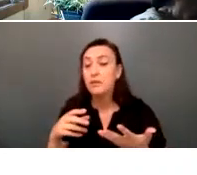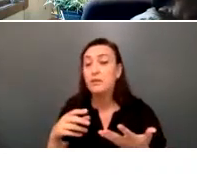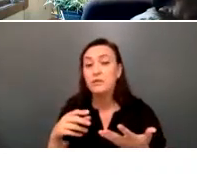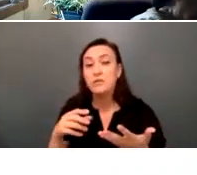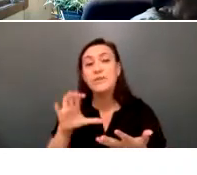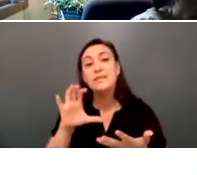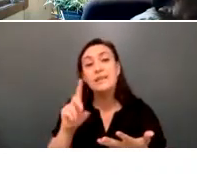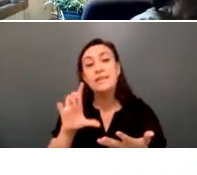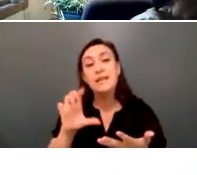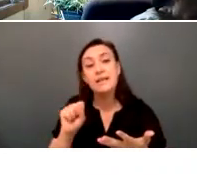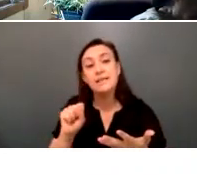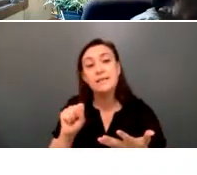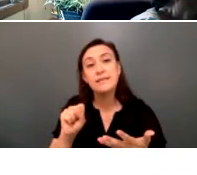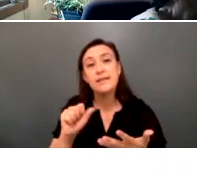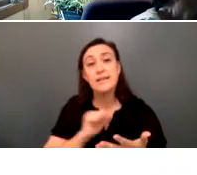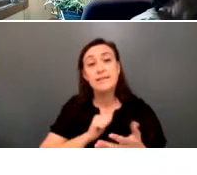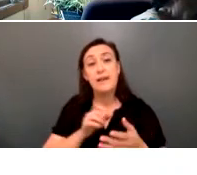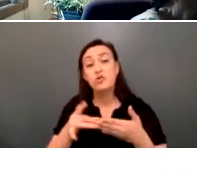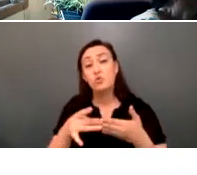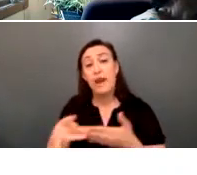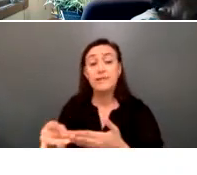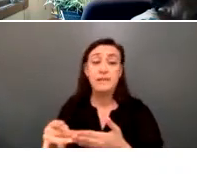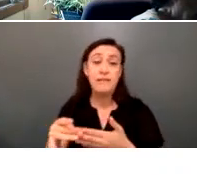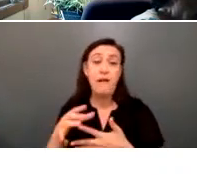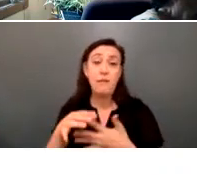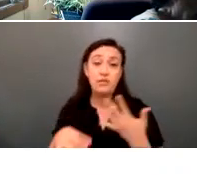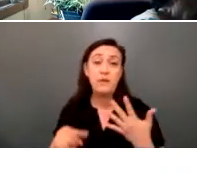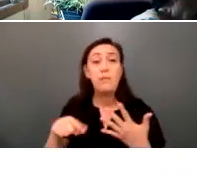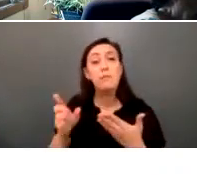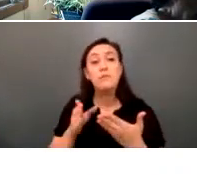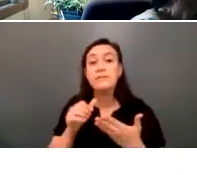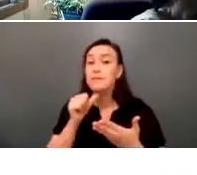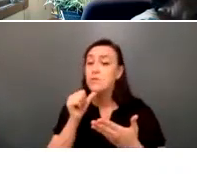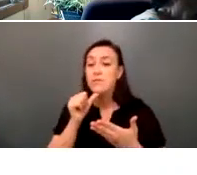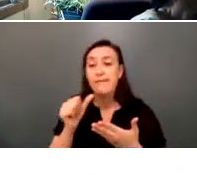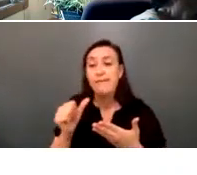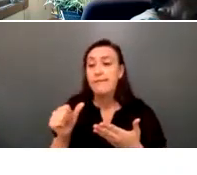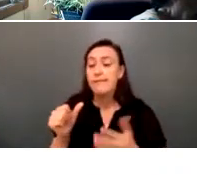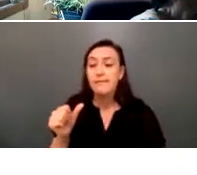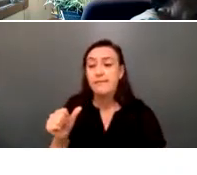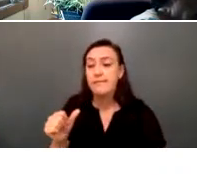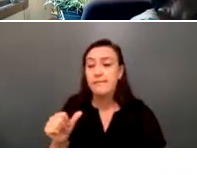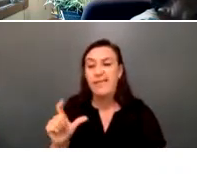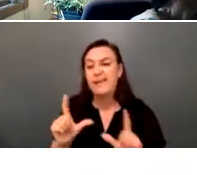There's so the CDC S is a self directed option where those services are not licensed.